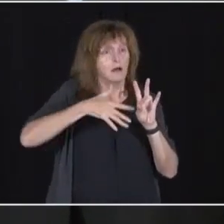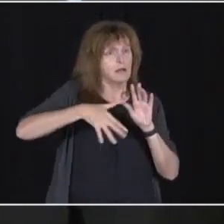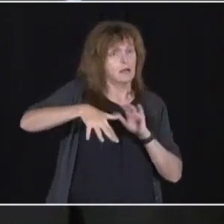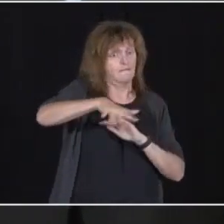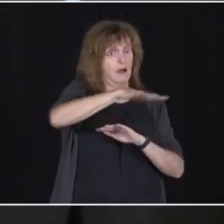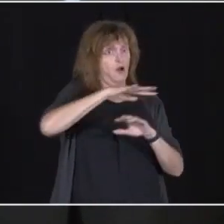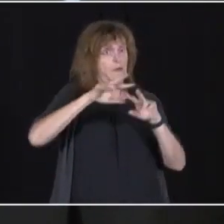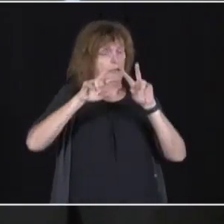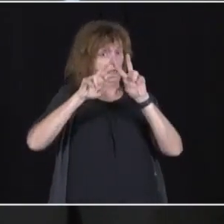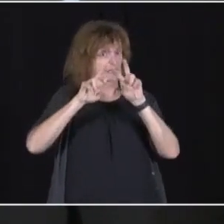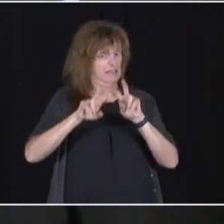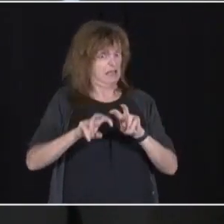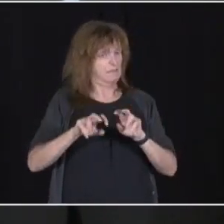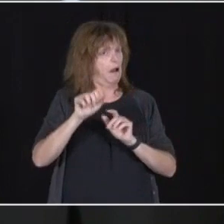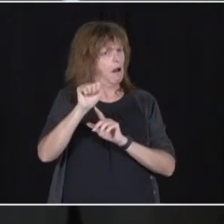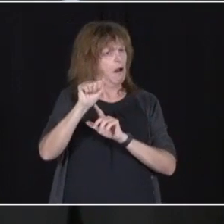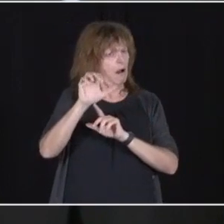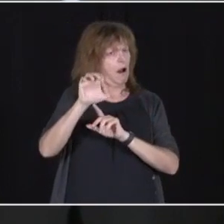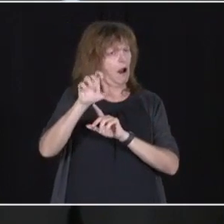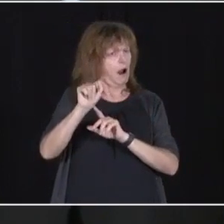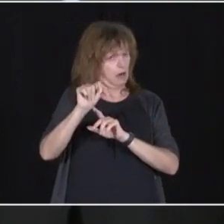the environmental act.